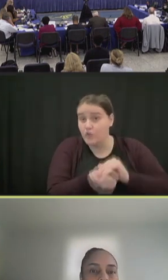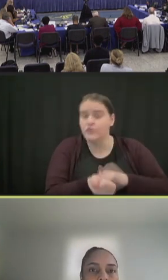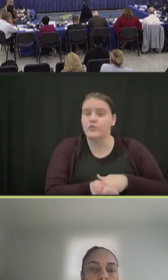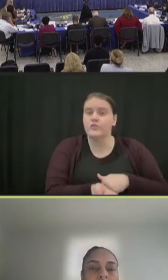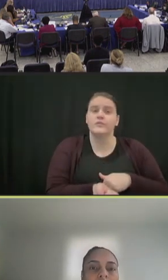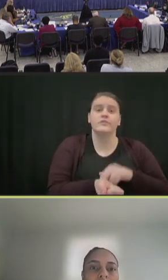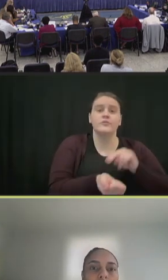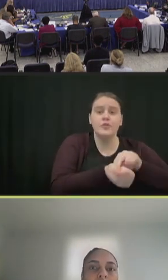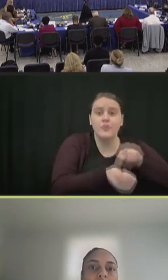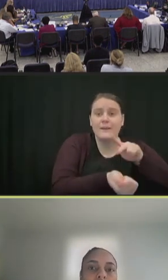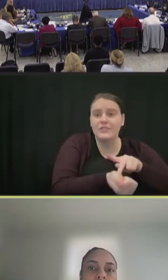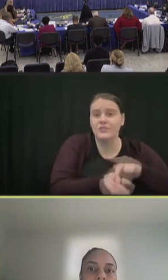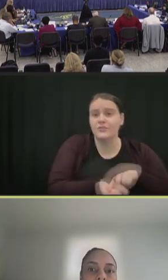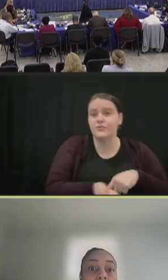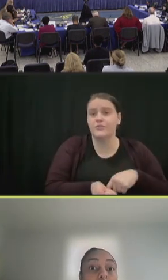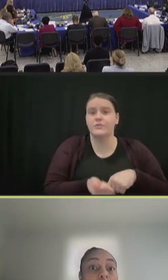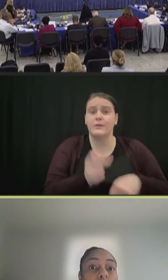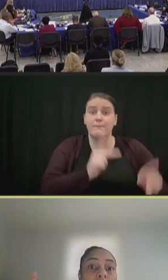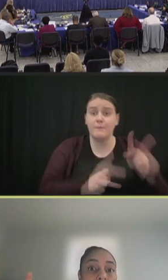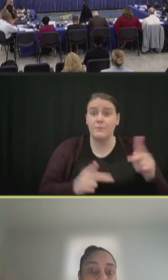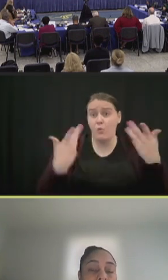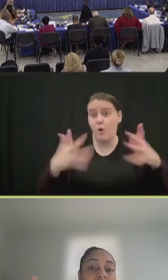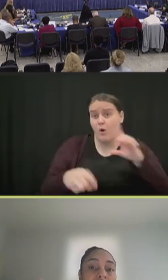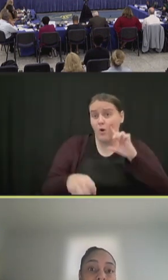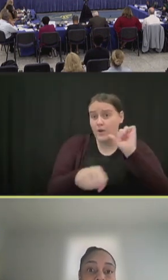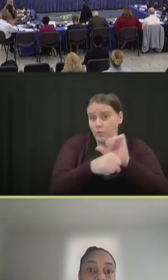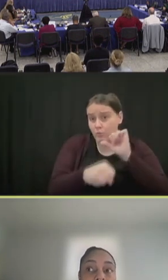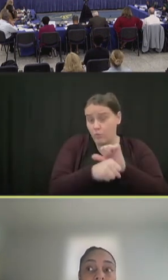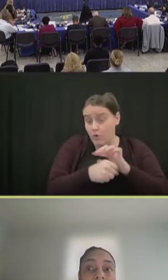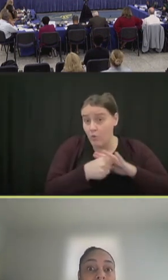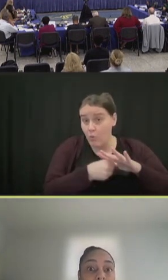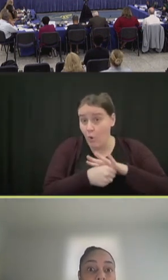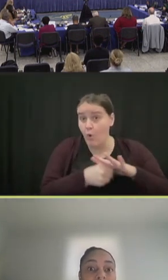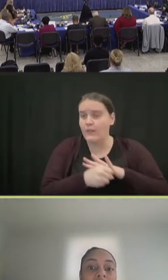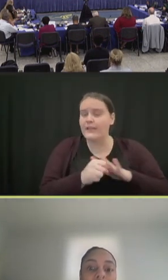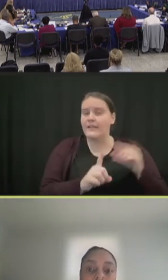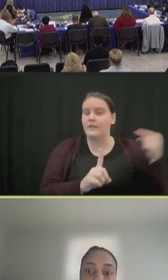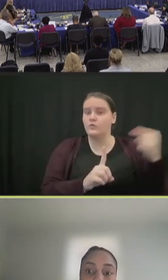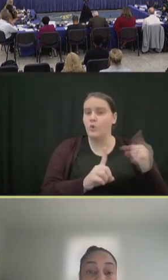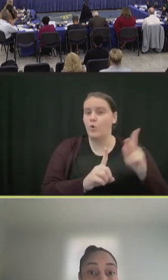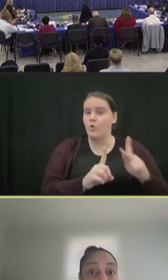people that are working on the ground. Those opportunities are designed to, really, like,